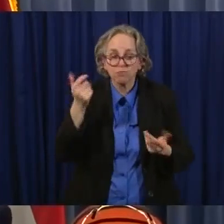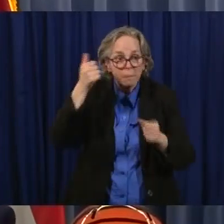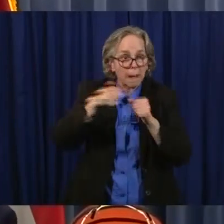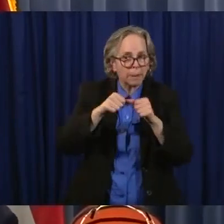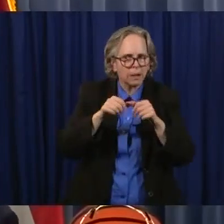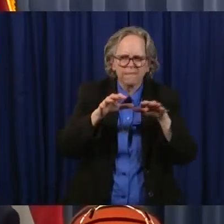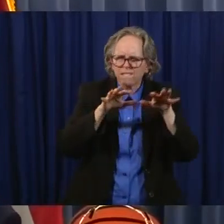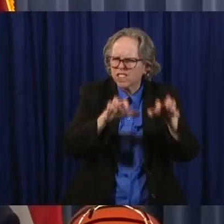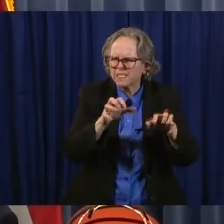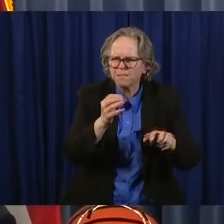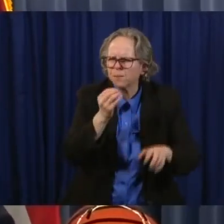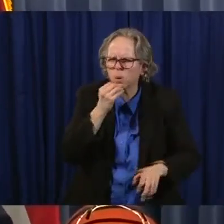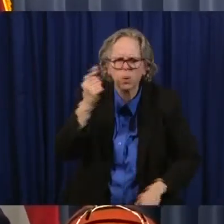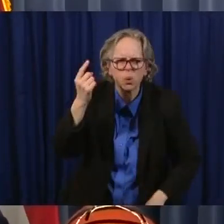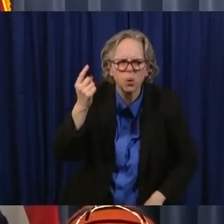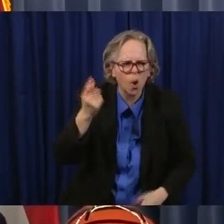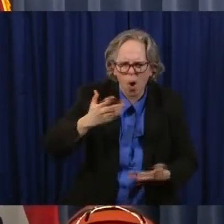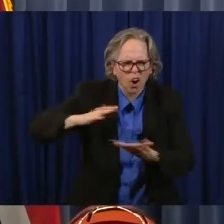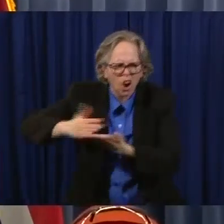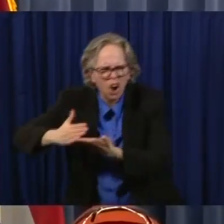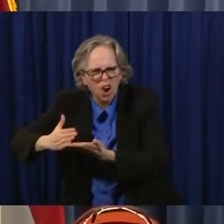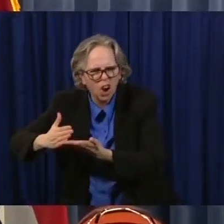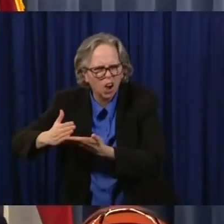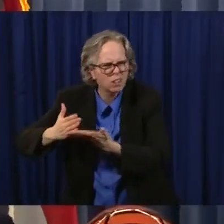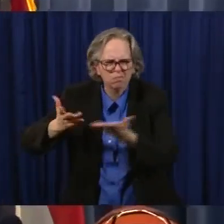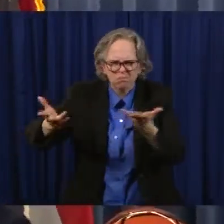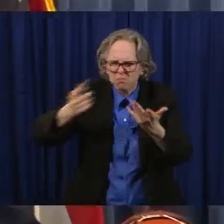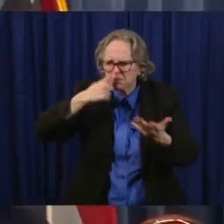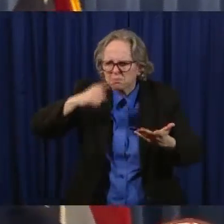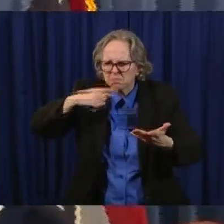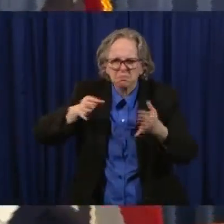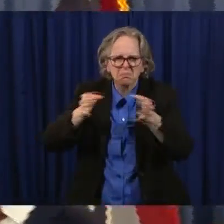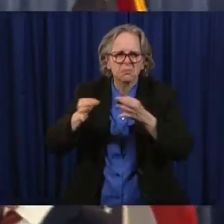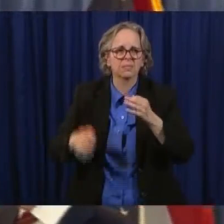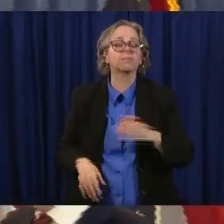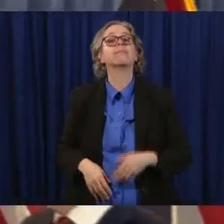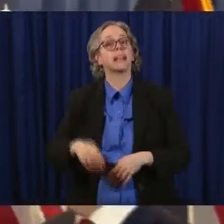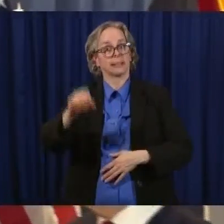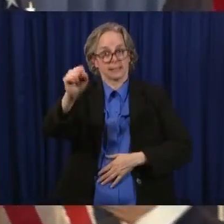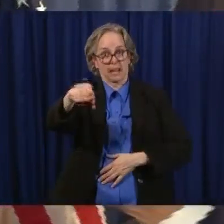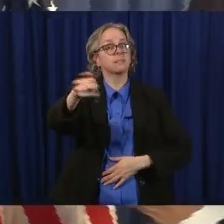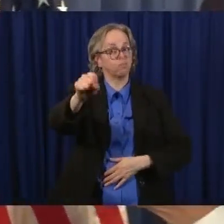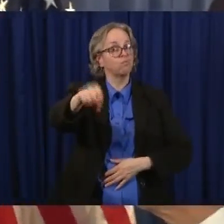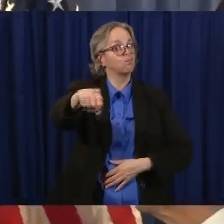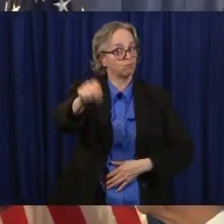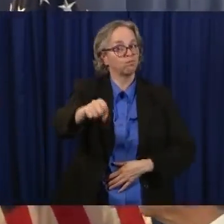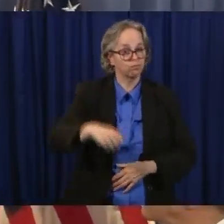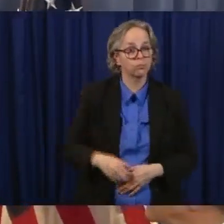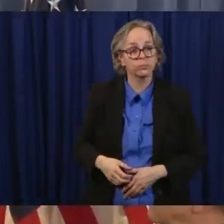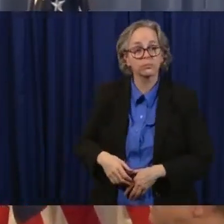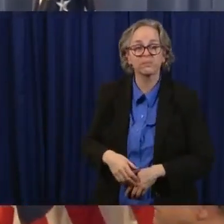DOCTOR, YOU AND I HAVE THE DISCUSSION ON THE PHONE THIS MORNING ABOUT FOOD. YOU WANT TO RELATE WHAT YOU TOLD US ABOUT FREEZING, WHAT